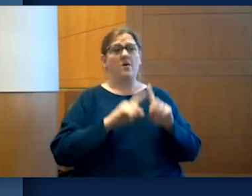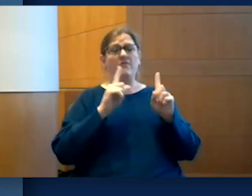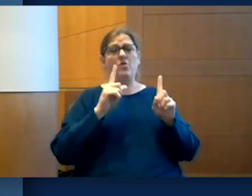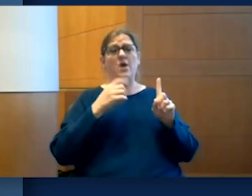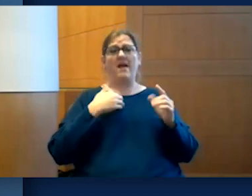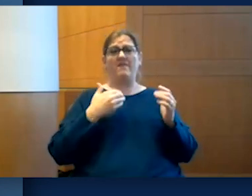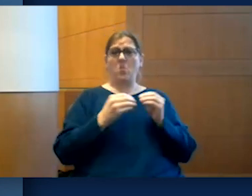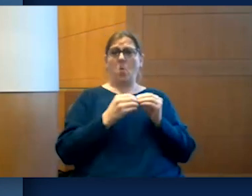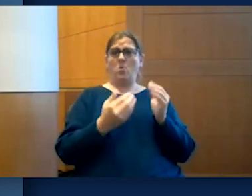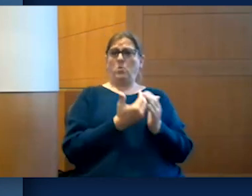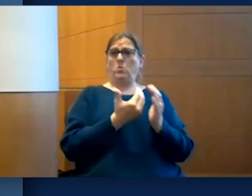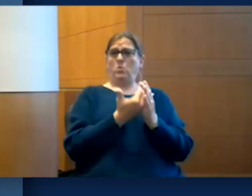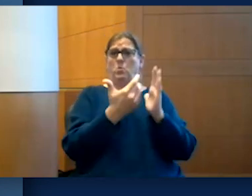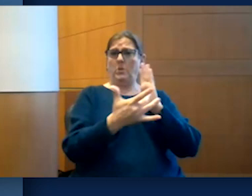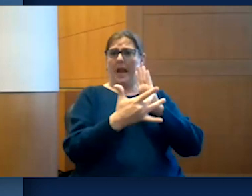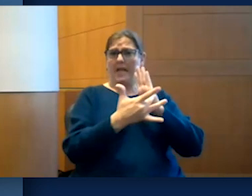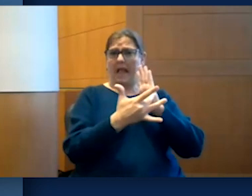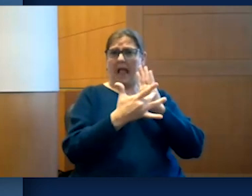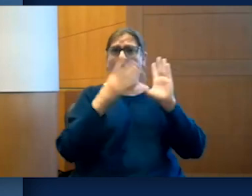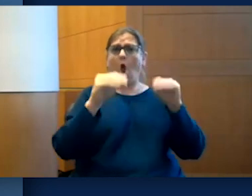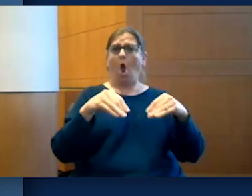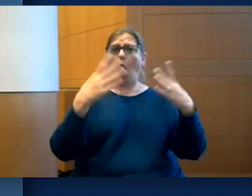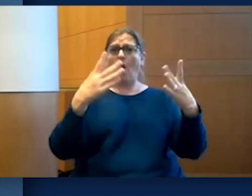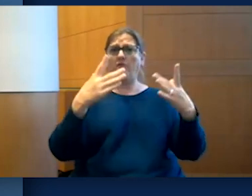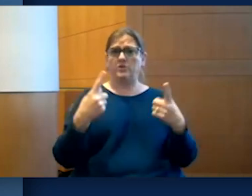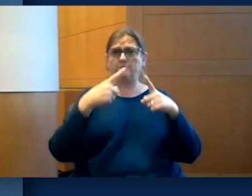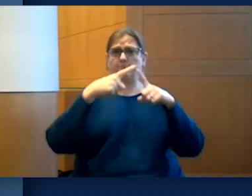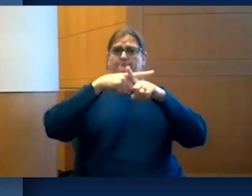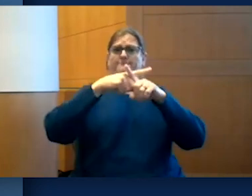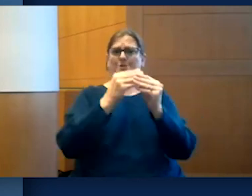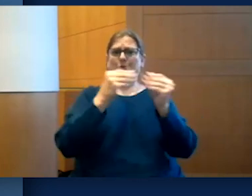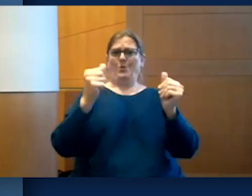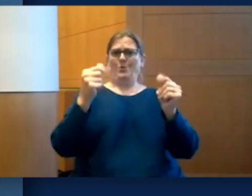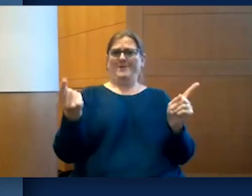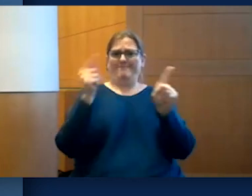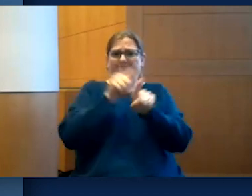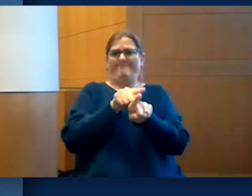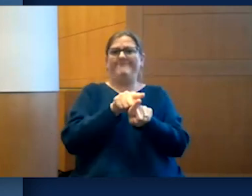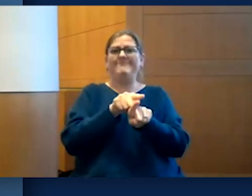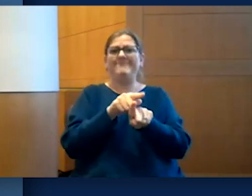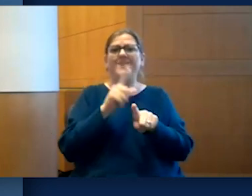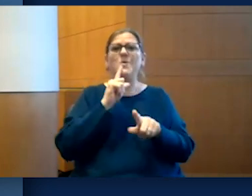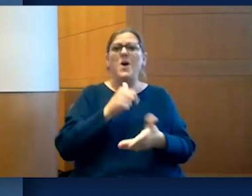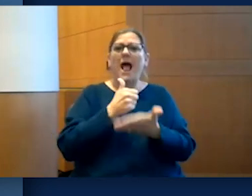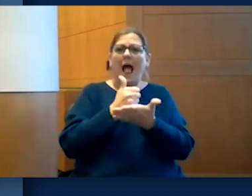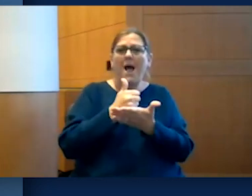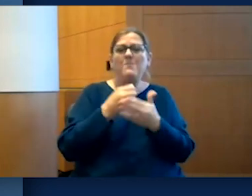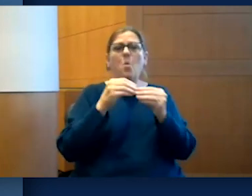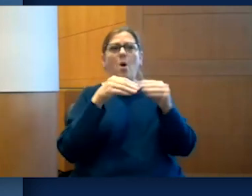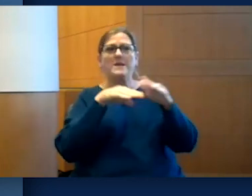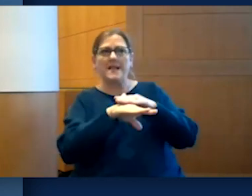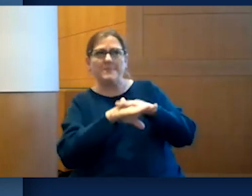One of which are continuous glucose monitoring. And with CGM, patients can receive real-time information about any impacts of their health choices.